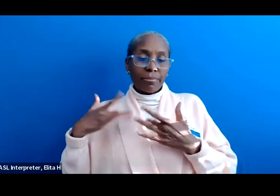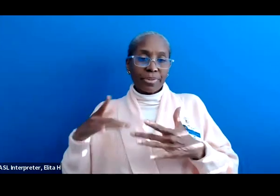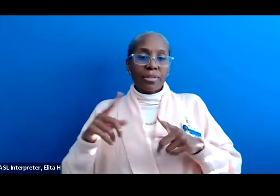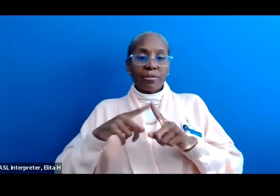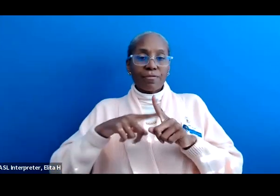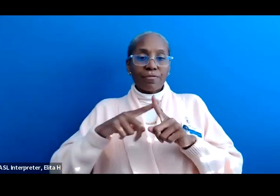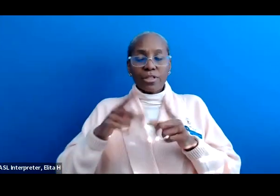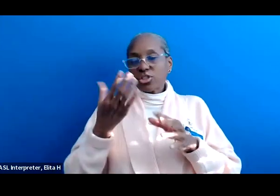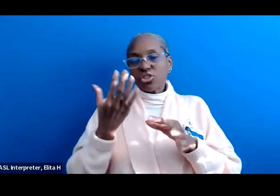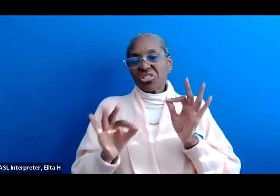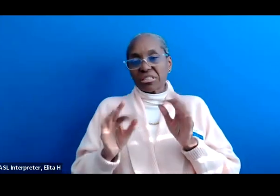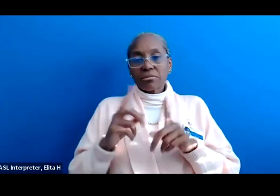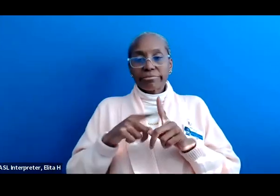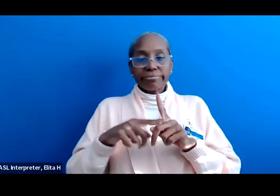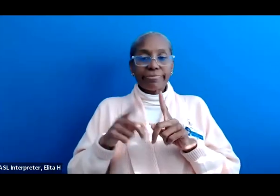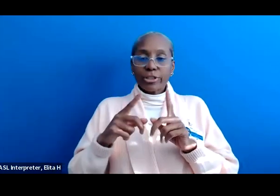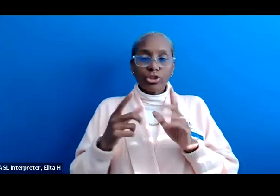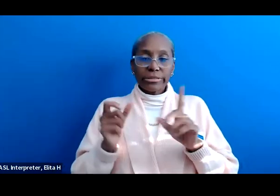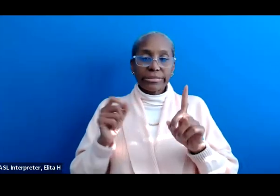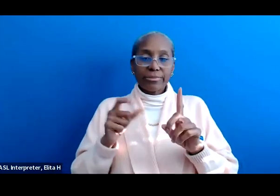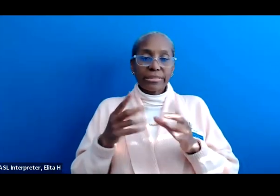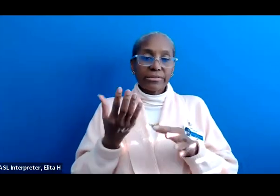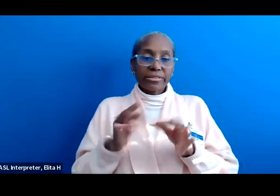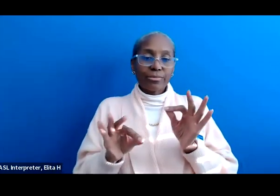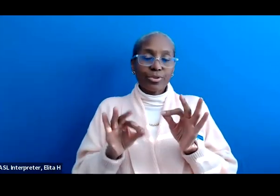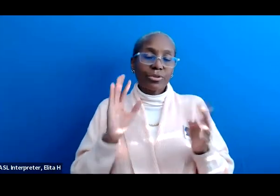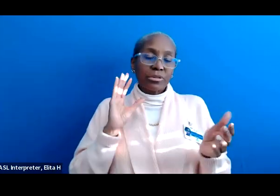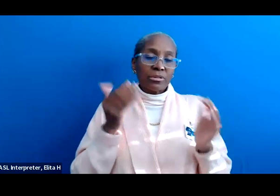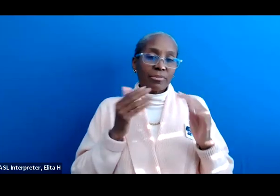I say just does that only because it's a lot simpler than the more complicated.